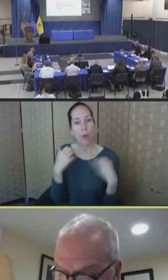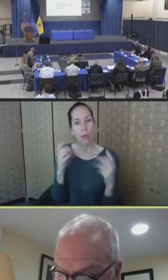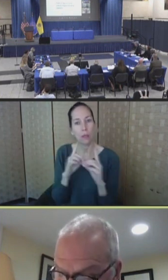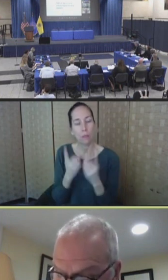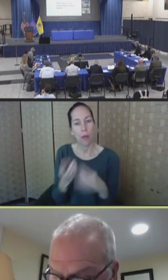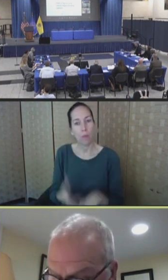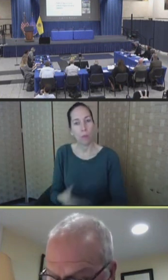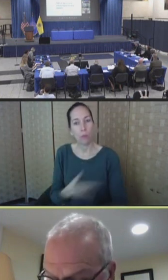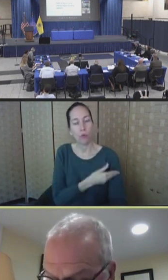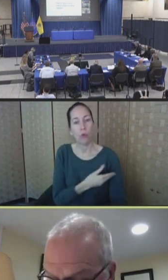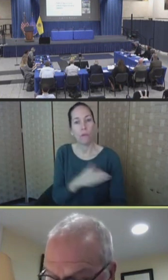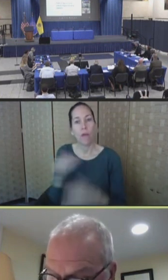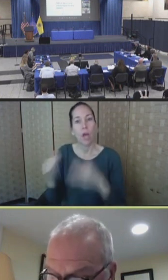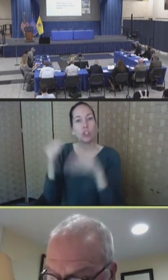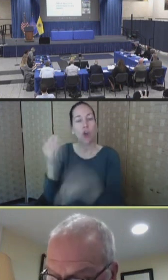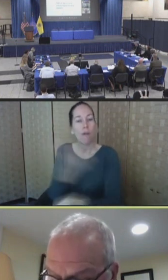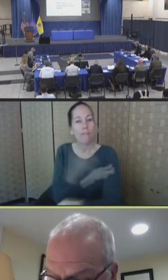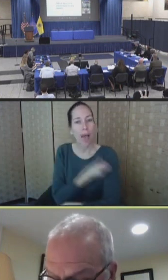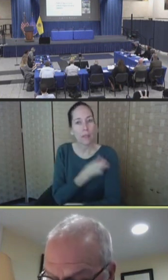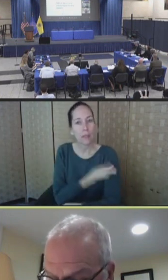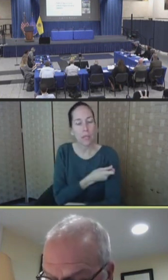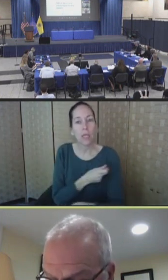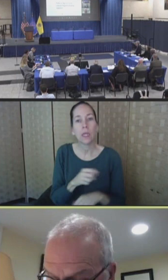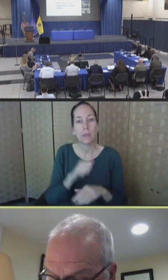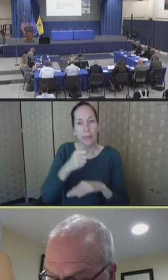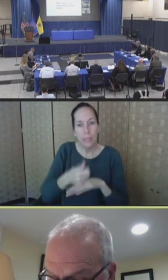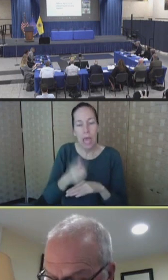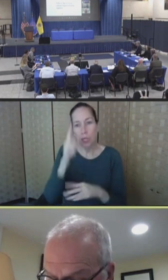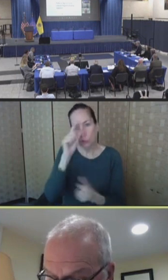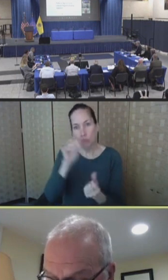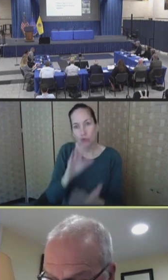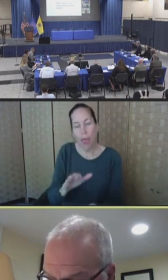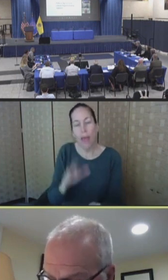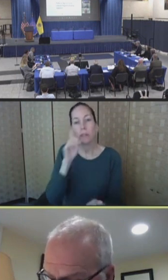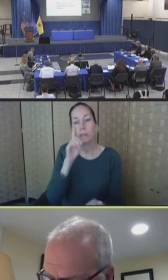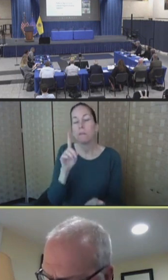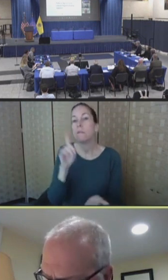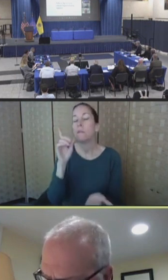by identifying and implementing strategies to reduce racial and ethnic disparities.